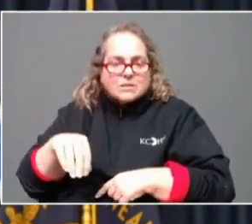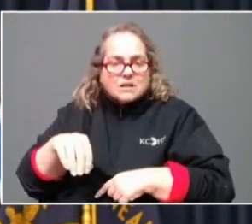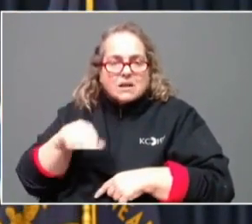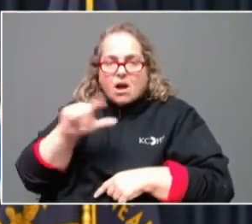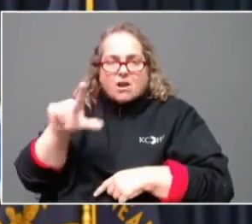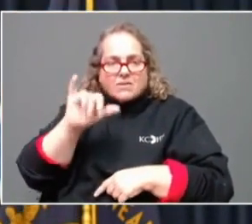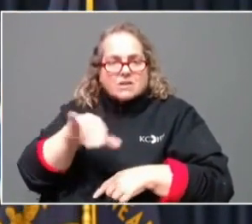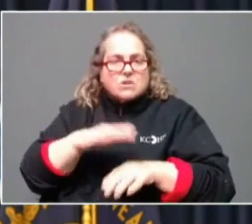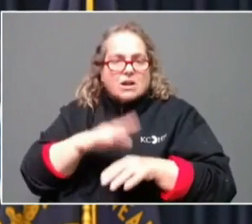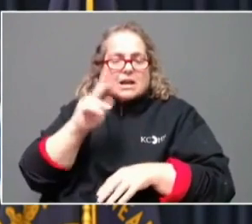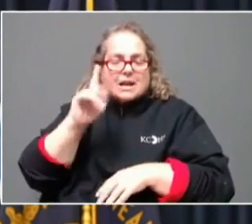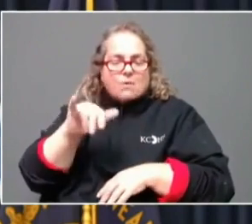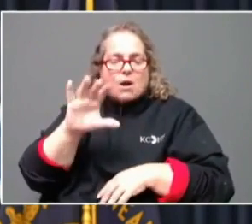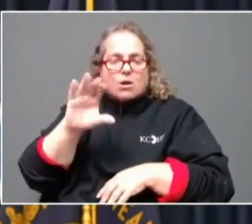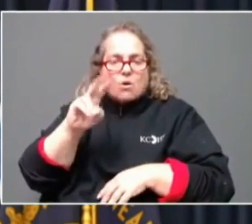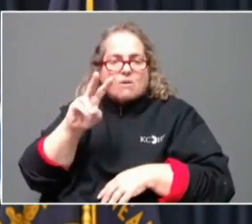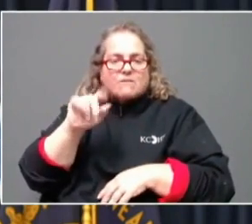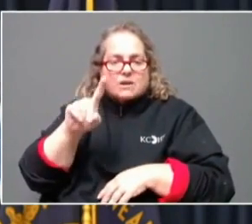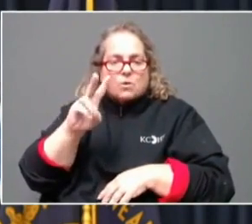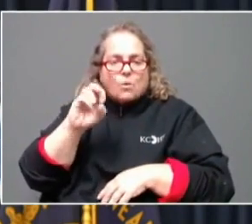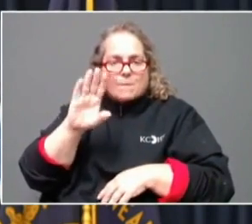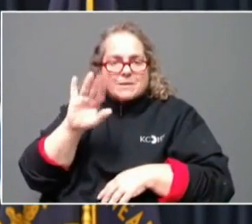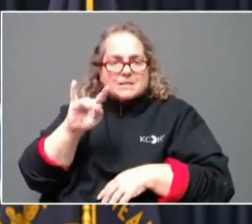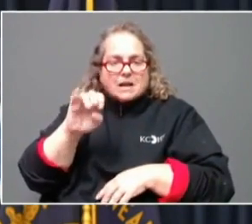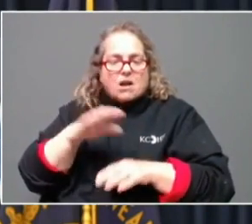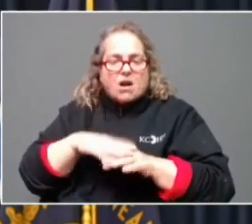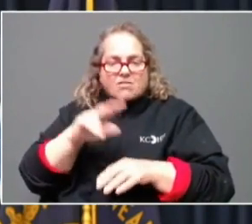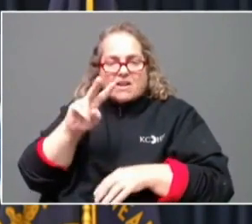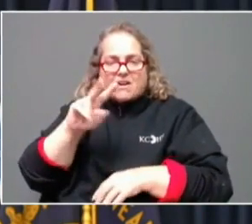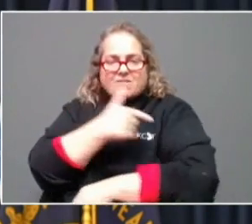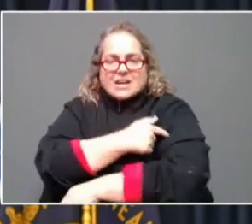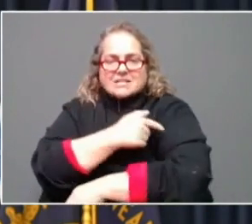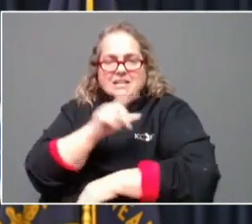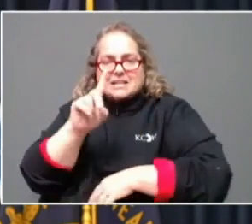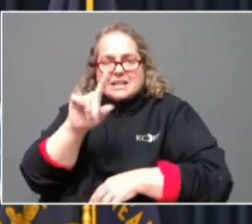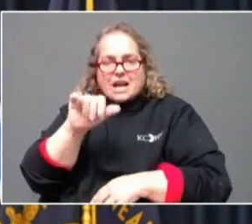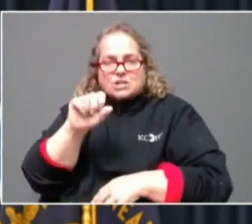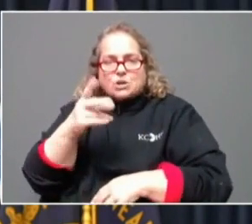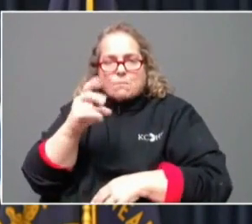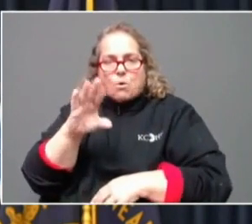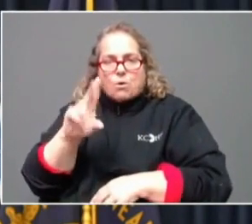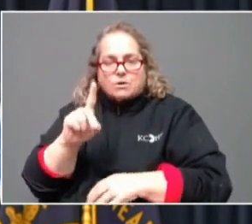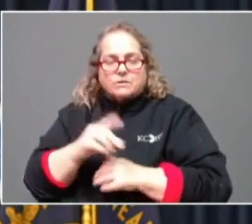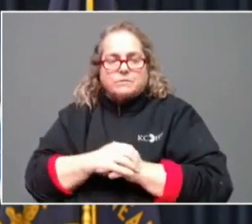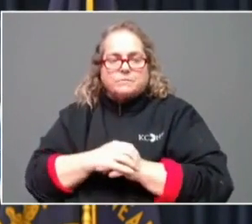website on the vaccine dashboard. Next slide please, there are two more here